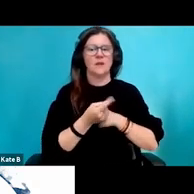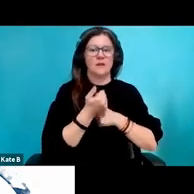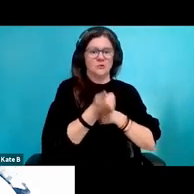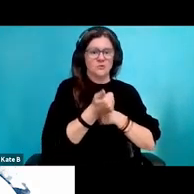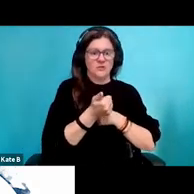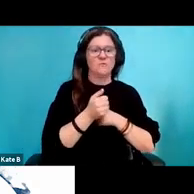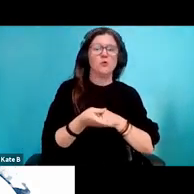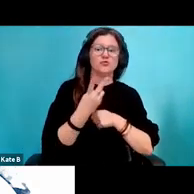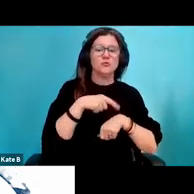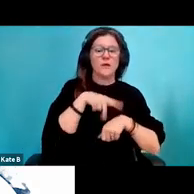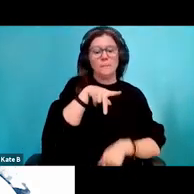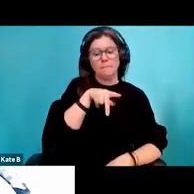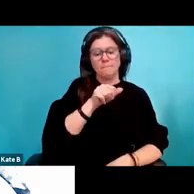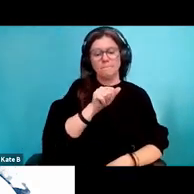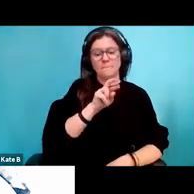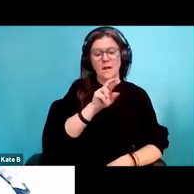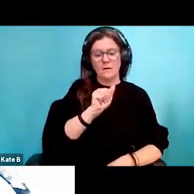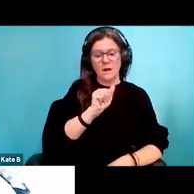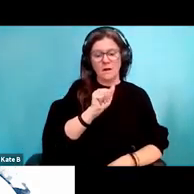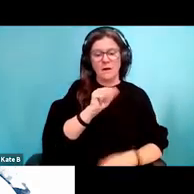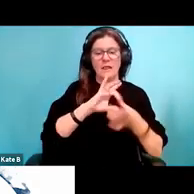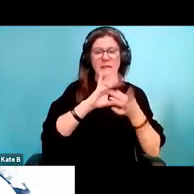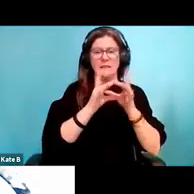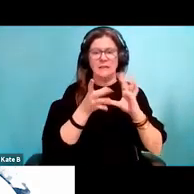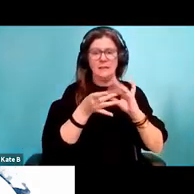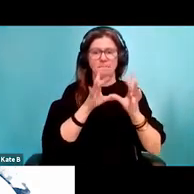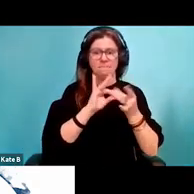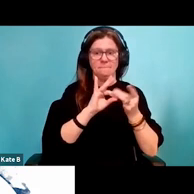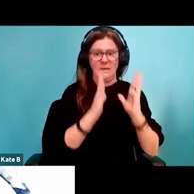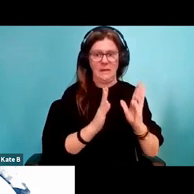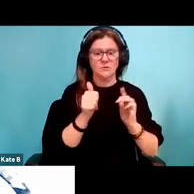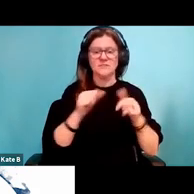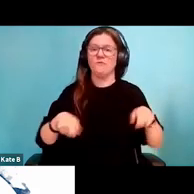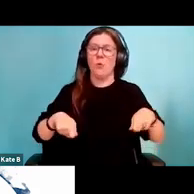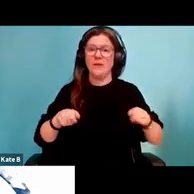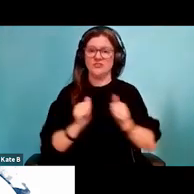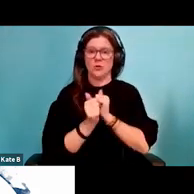and medalist in the sport of wheelchair racing, Dr. Forber-Pratt has dedicated her life to